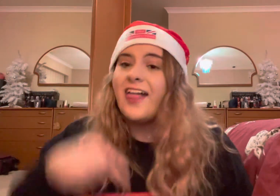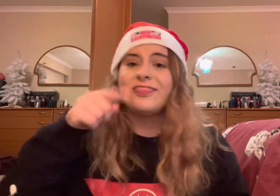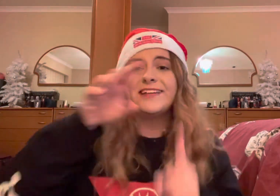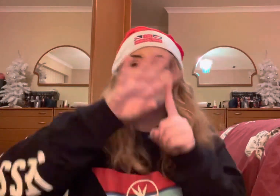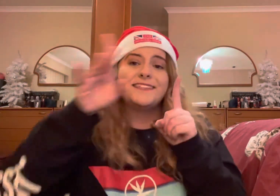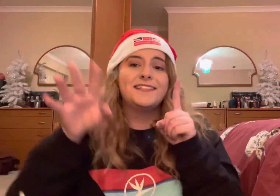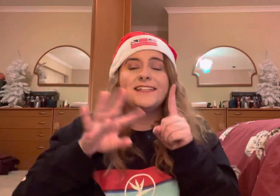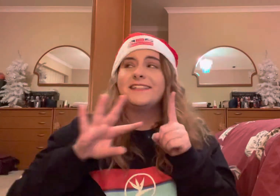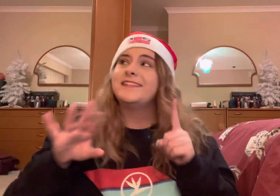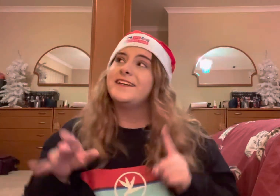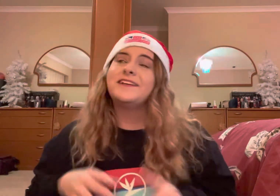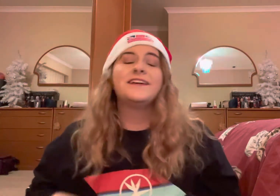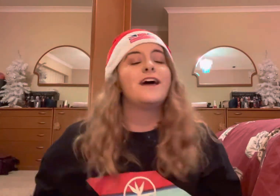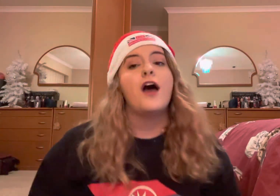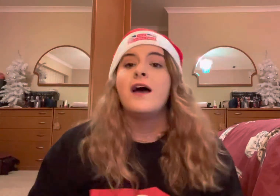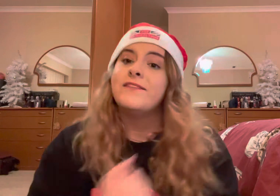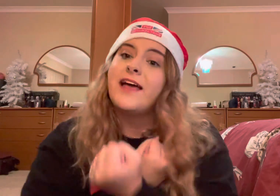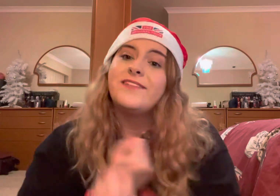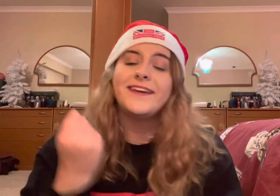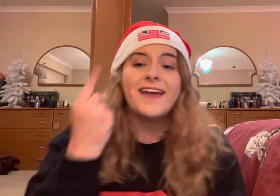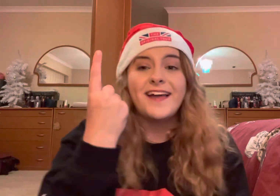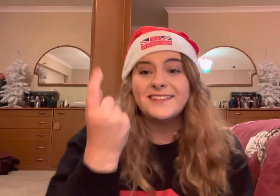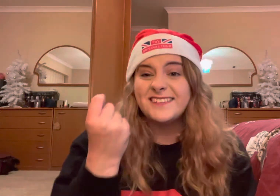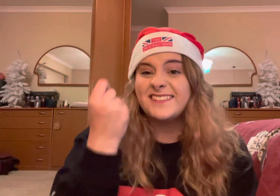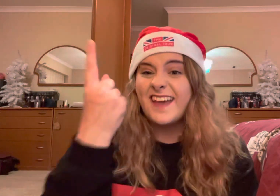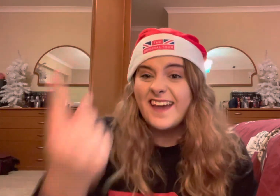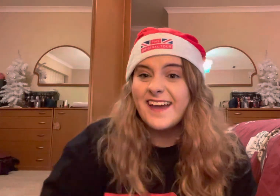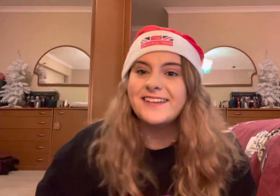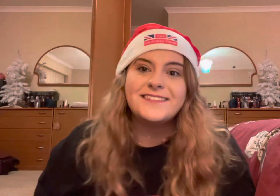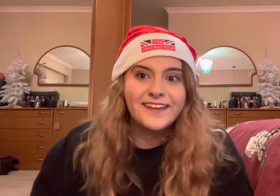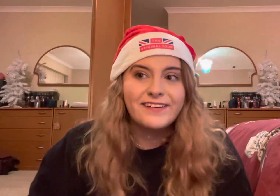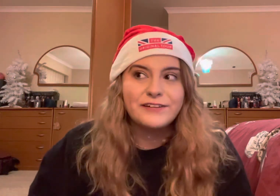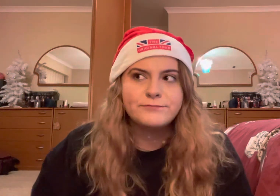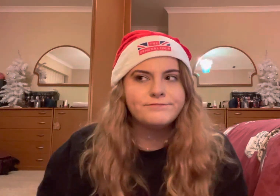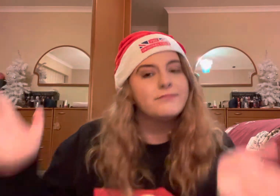It's the season Love and understanding